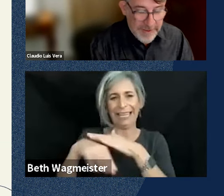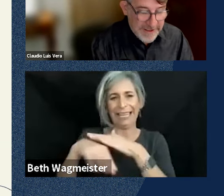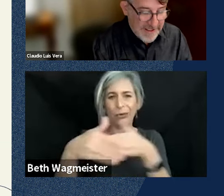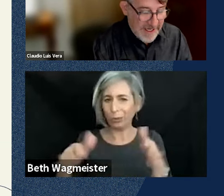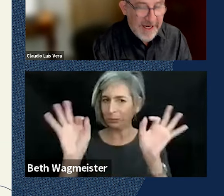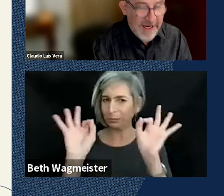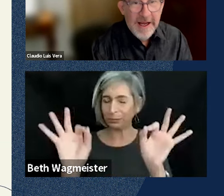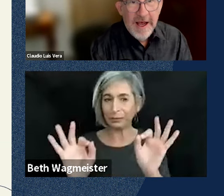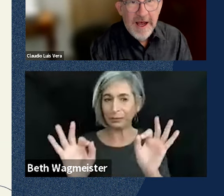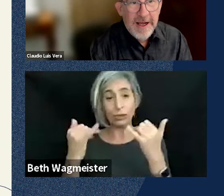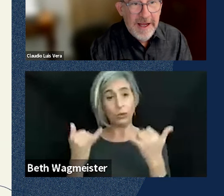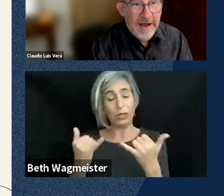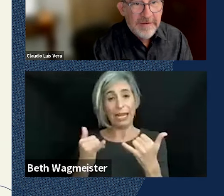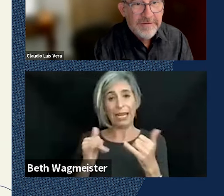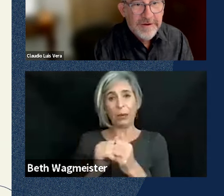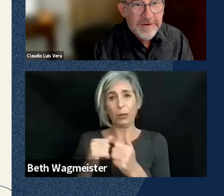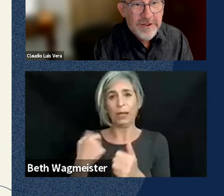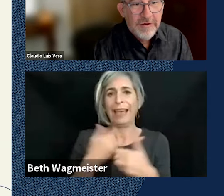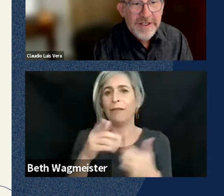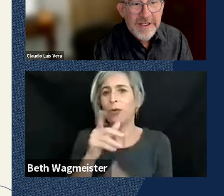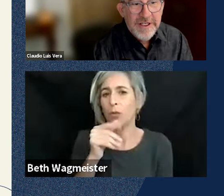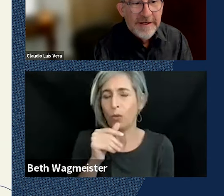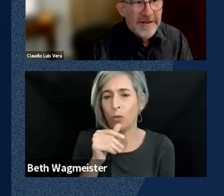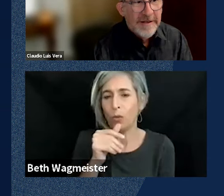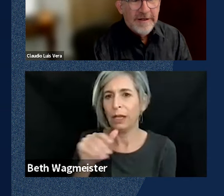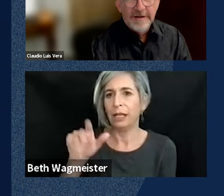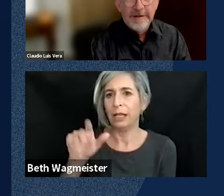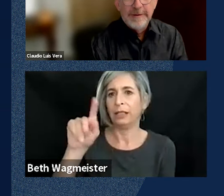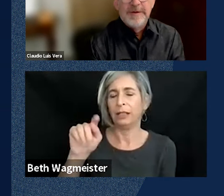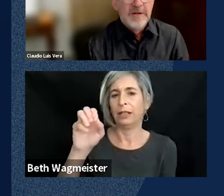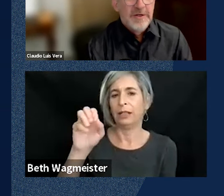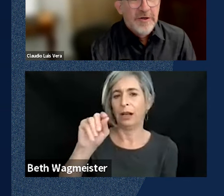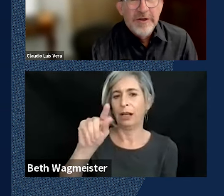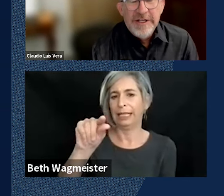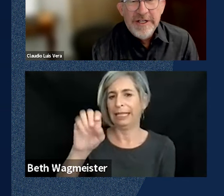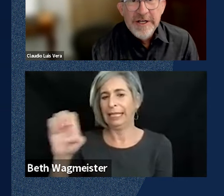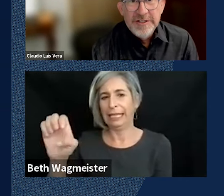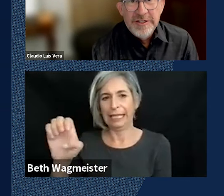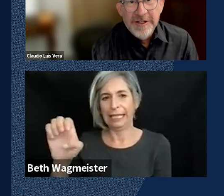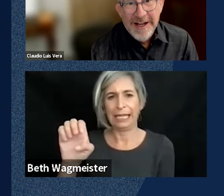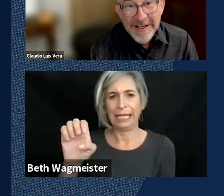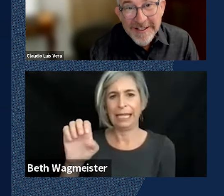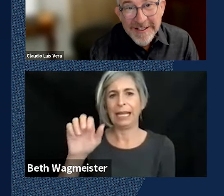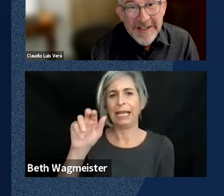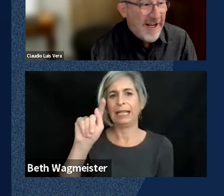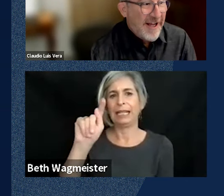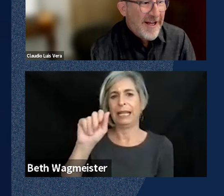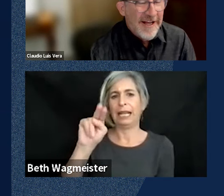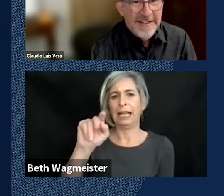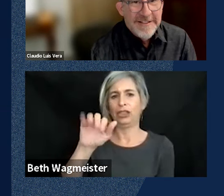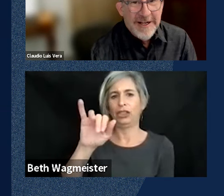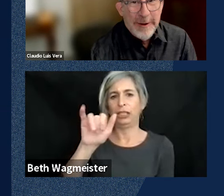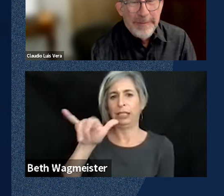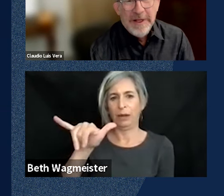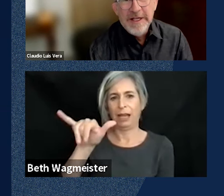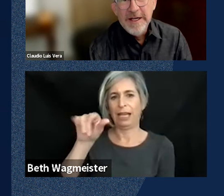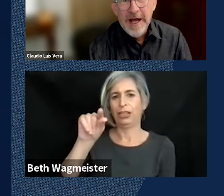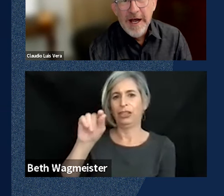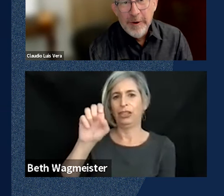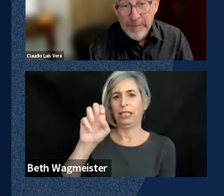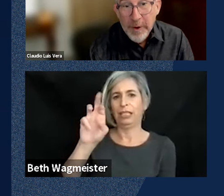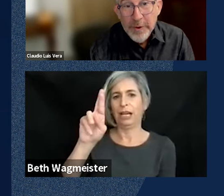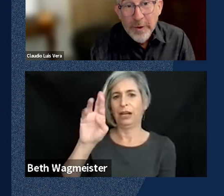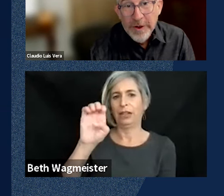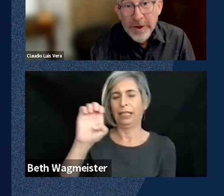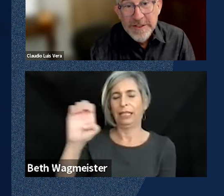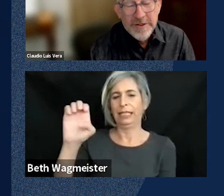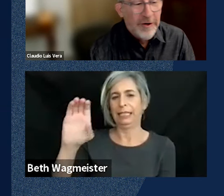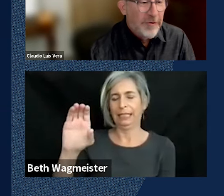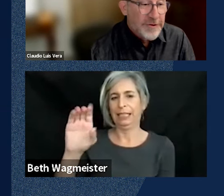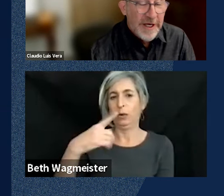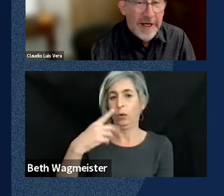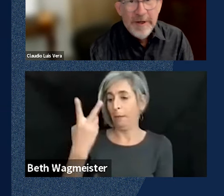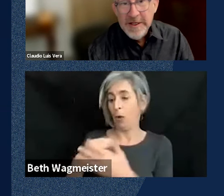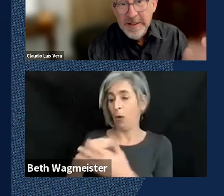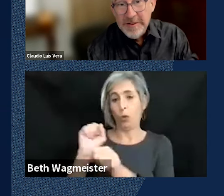With me today I have Tanguy Géréec, and he and I both work at Stark full time.